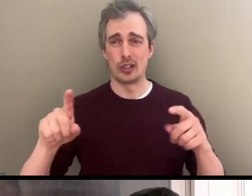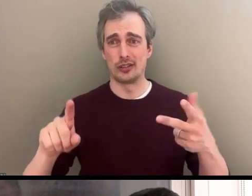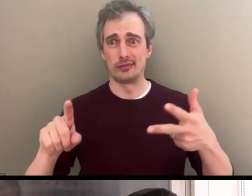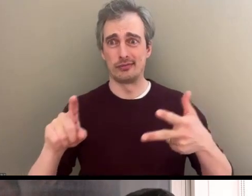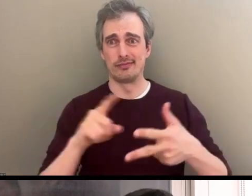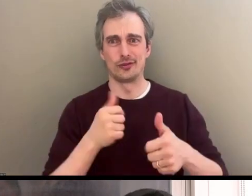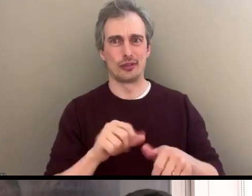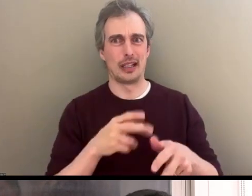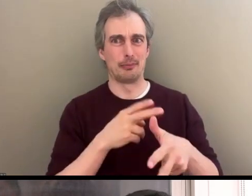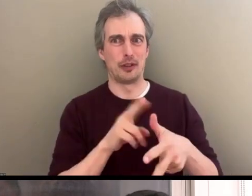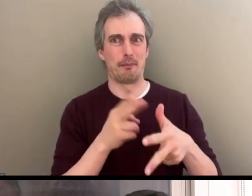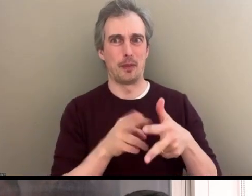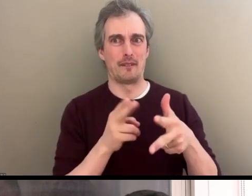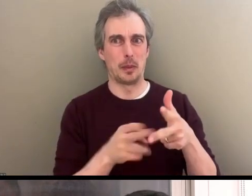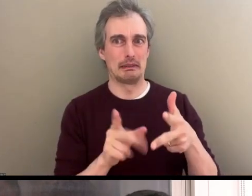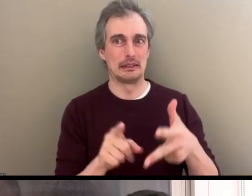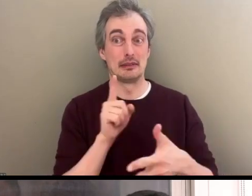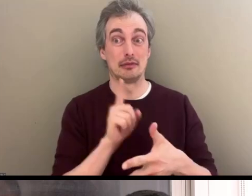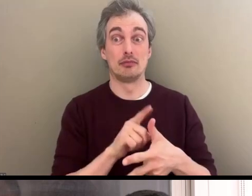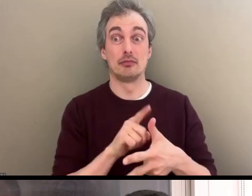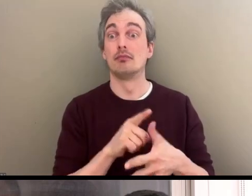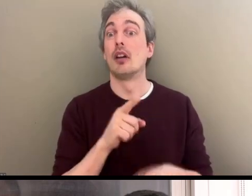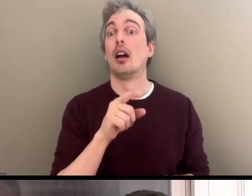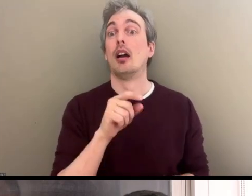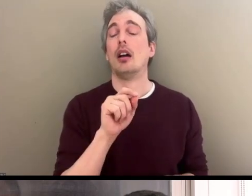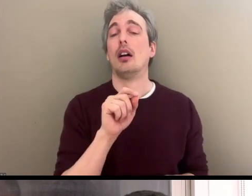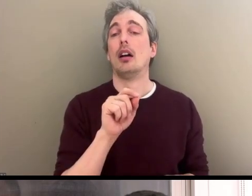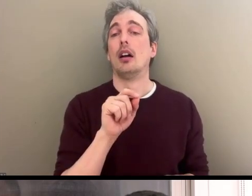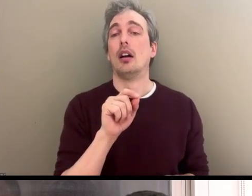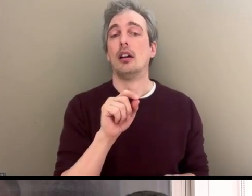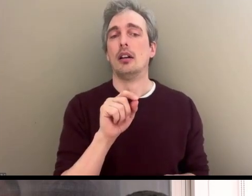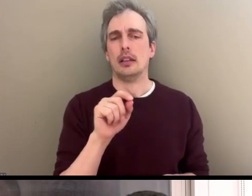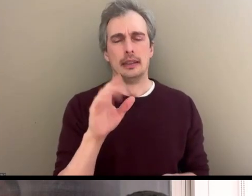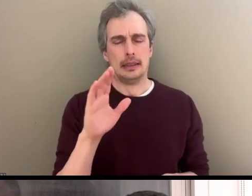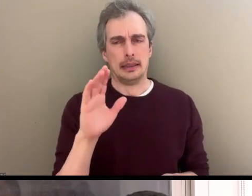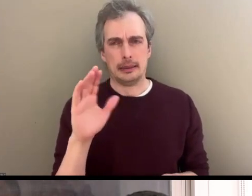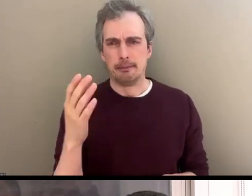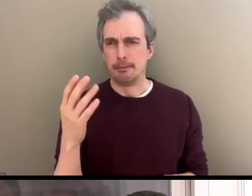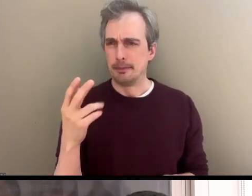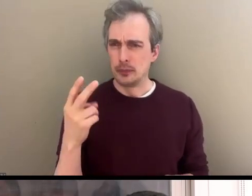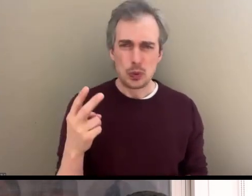The first one is, it looked like two or all three of the tools you mentioned